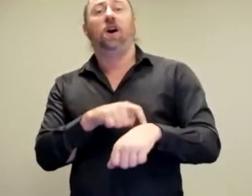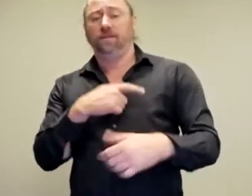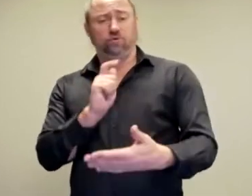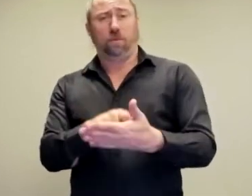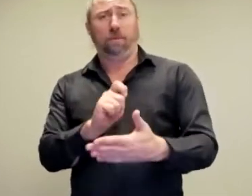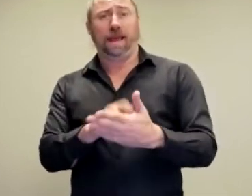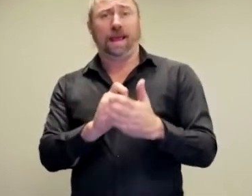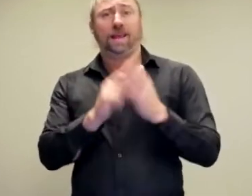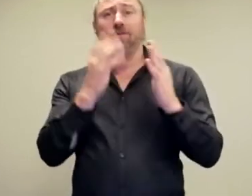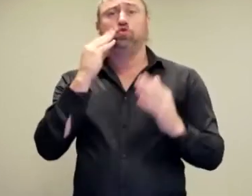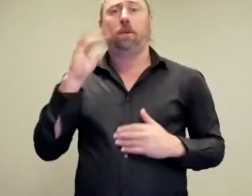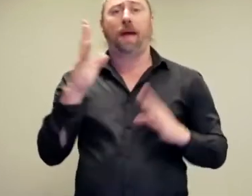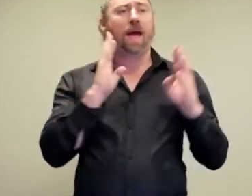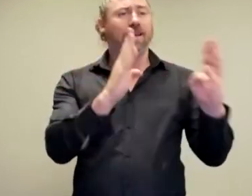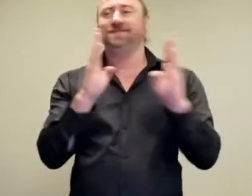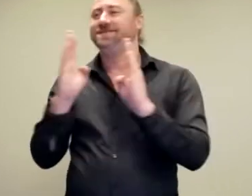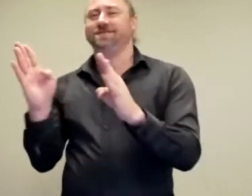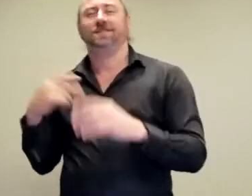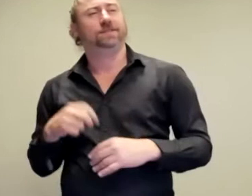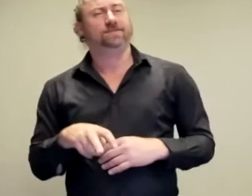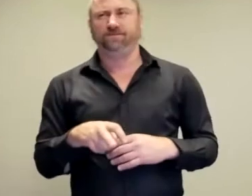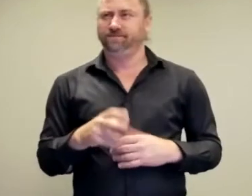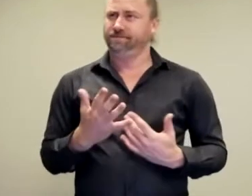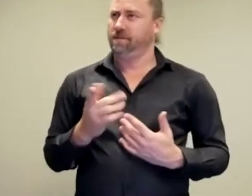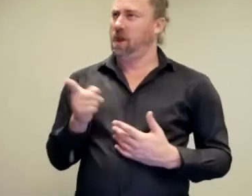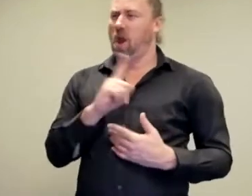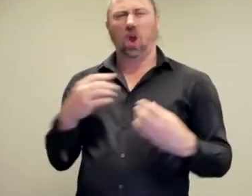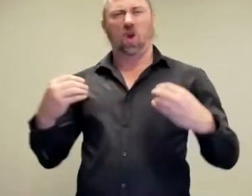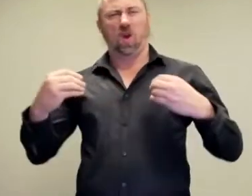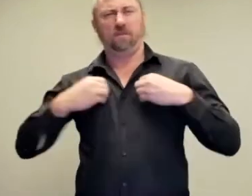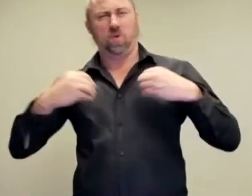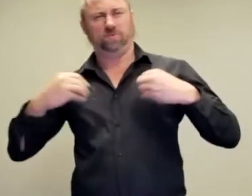I thought, how can I reframe this commercial artificial space,